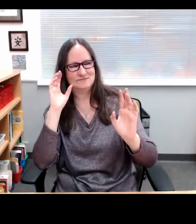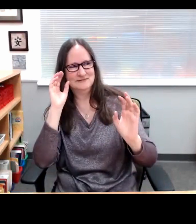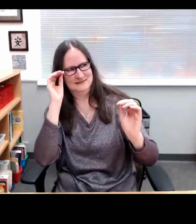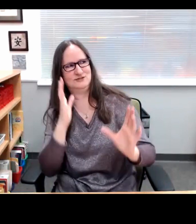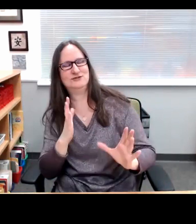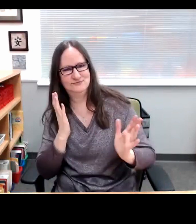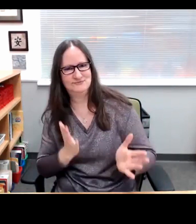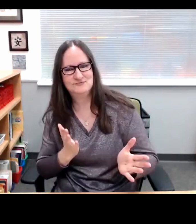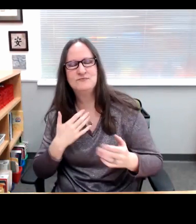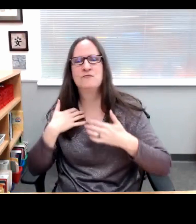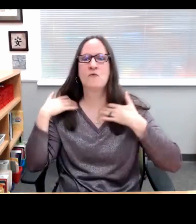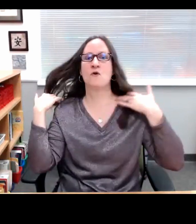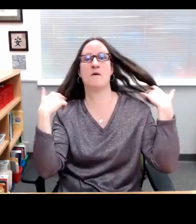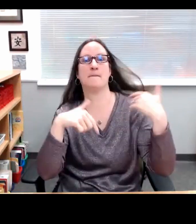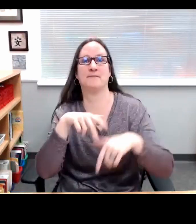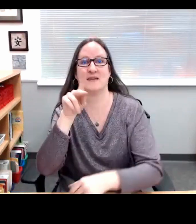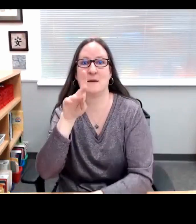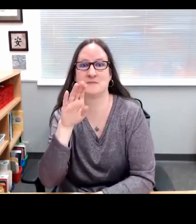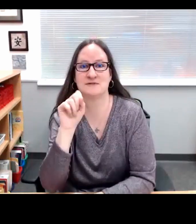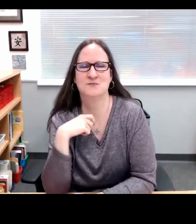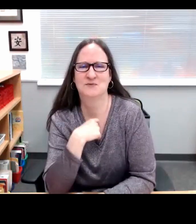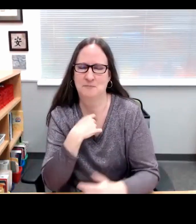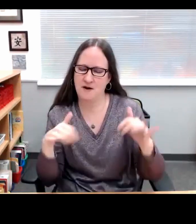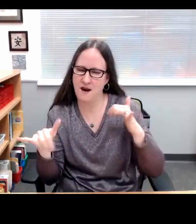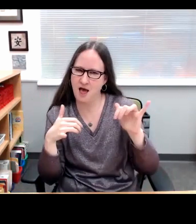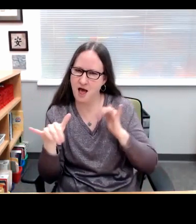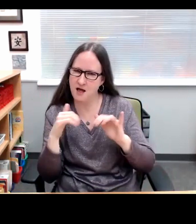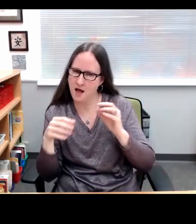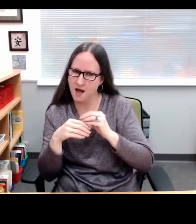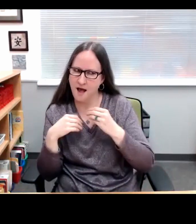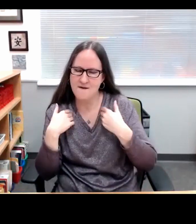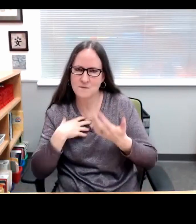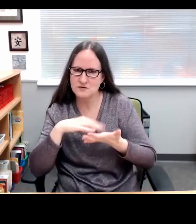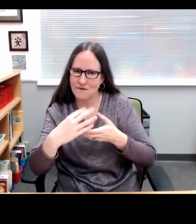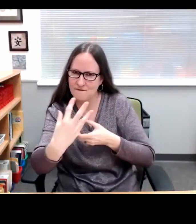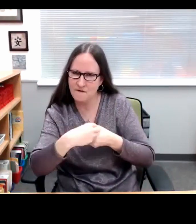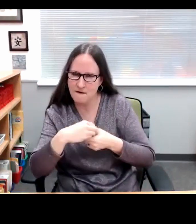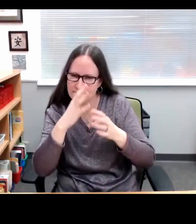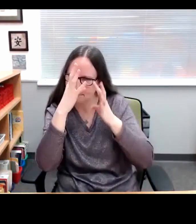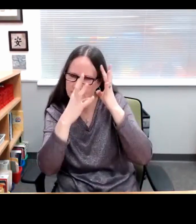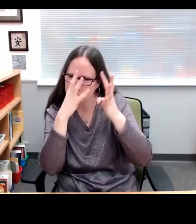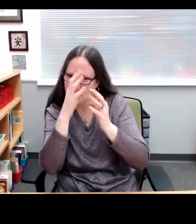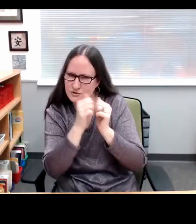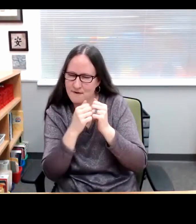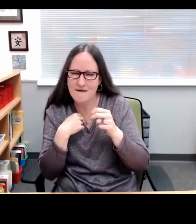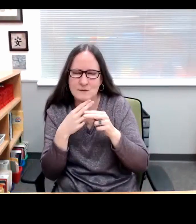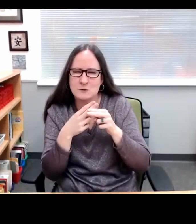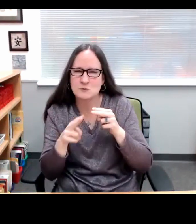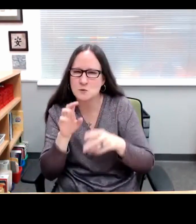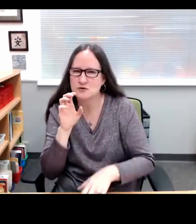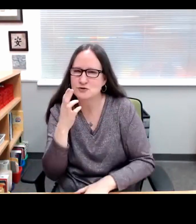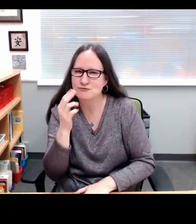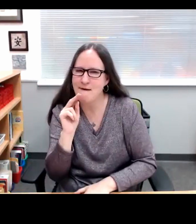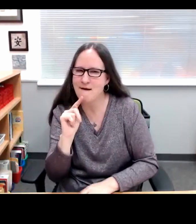It was a great honor to deaf teachers. So, here we play and I have my students get engaged and